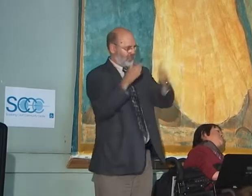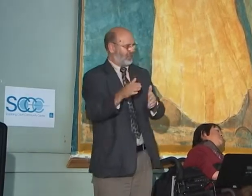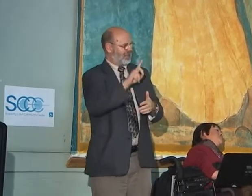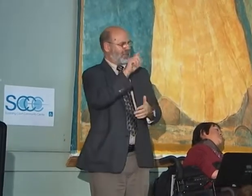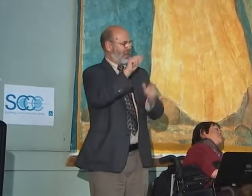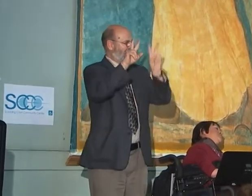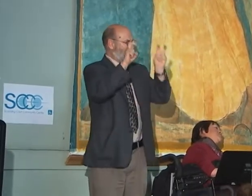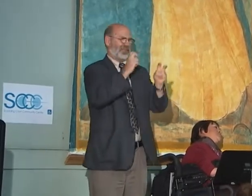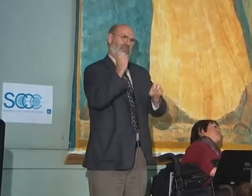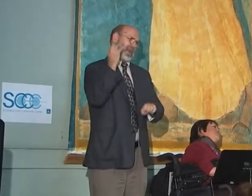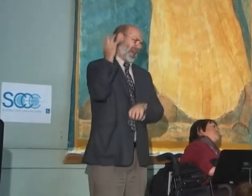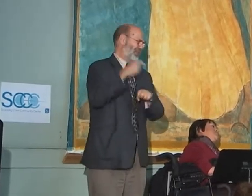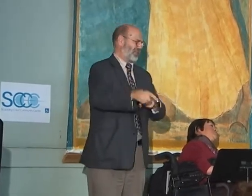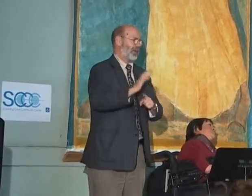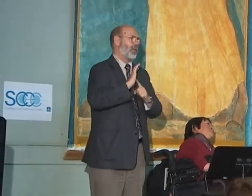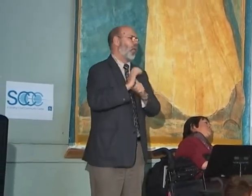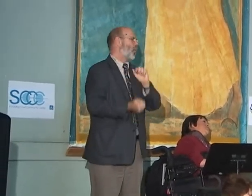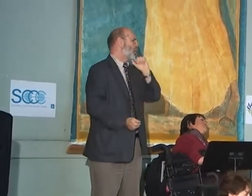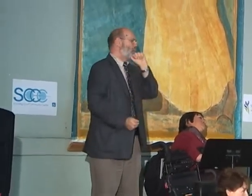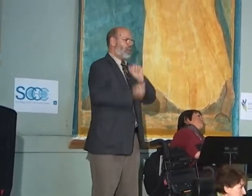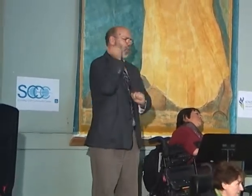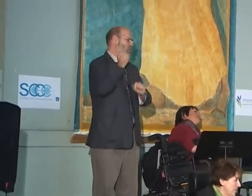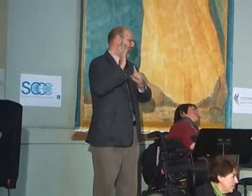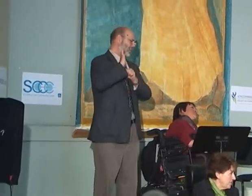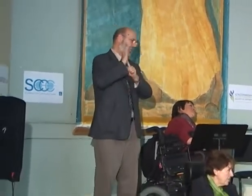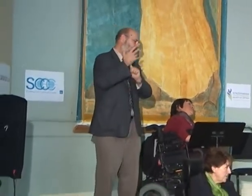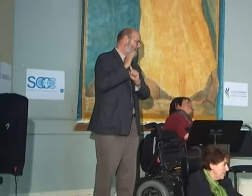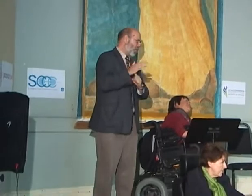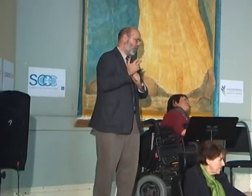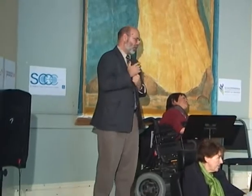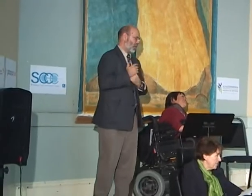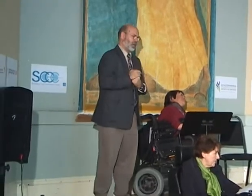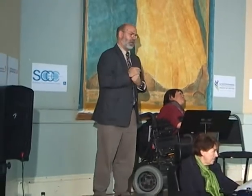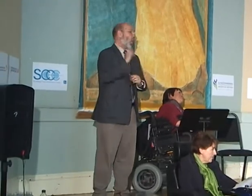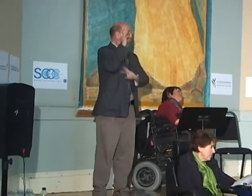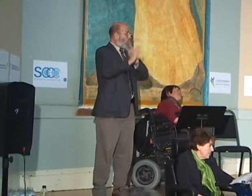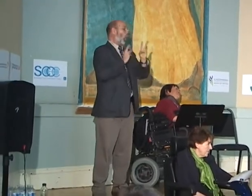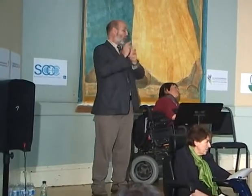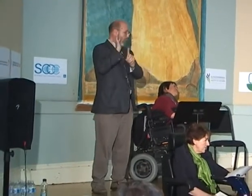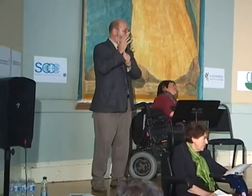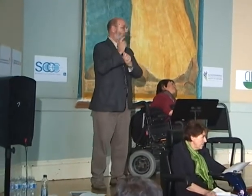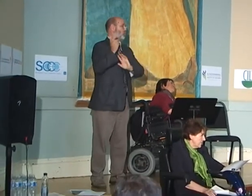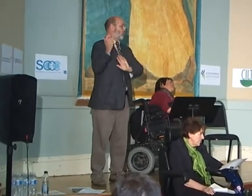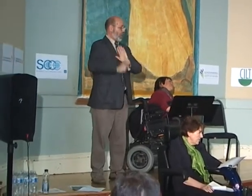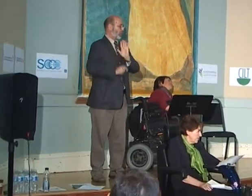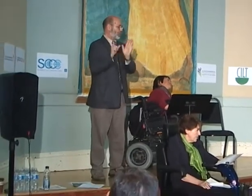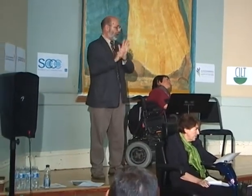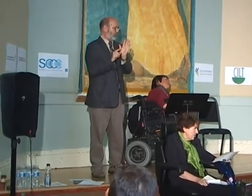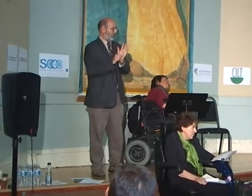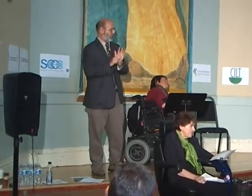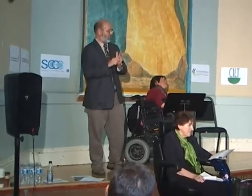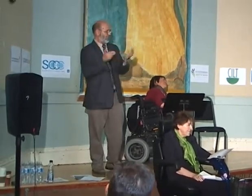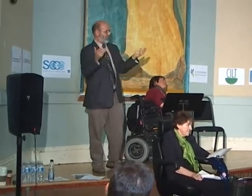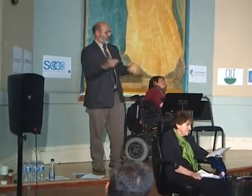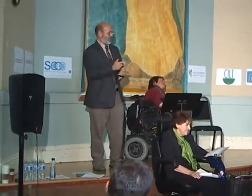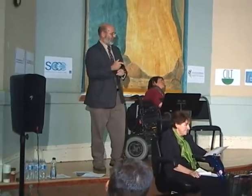for oil and gas, and has now been involved in writing on disability issues, and is a very popular columnist, ah, worldwide.